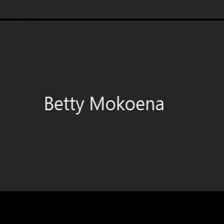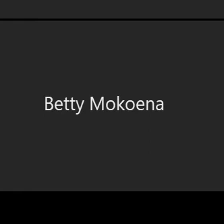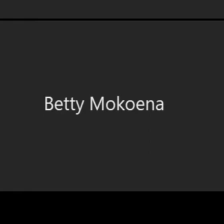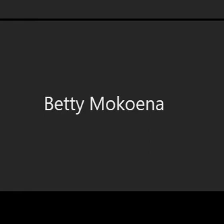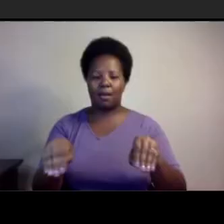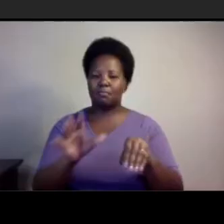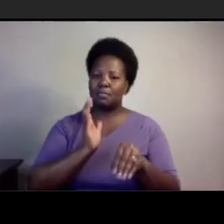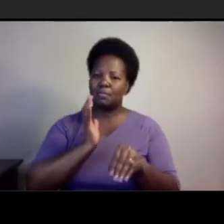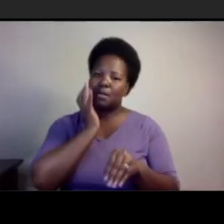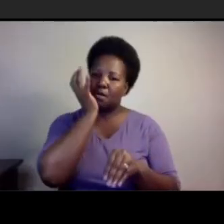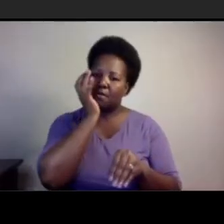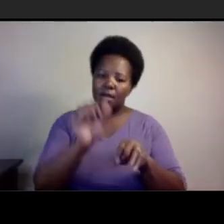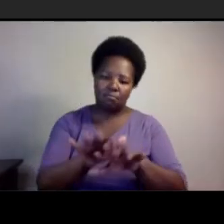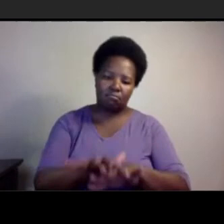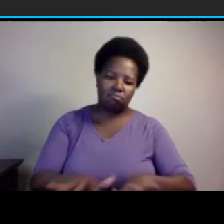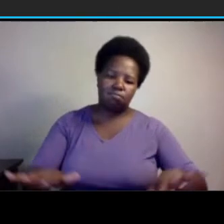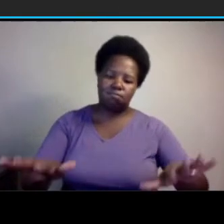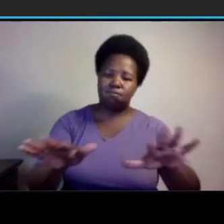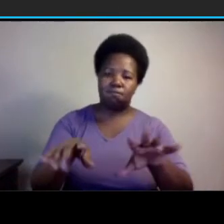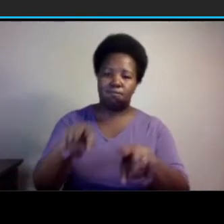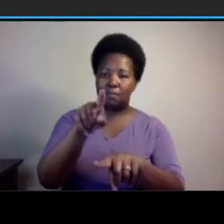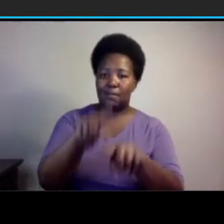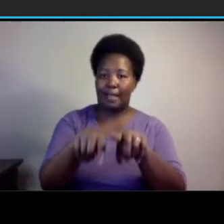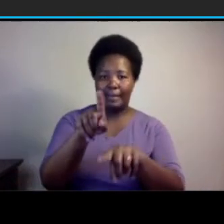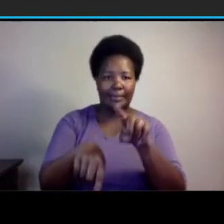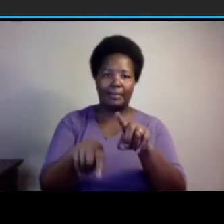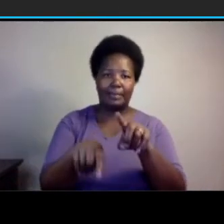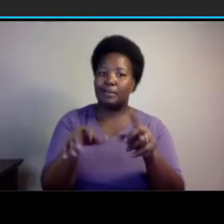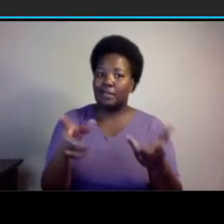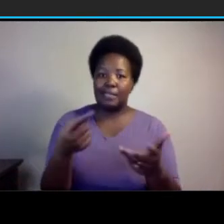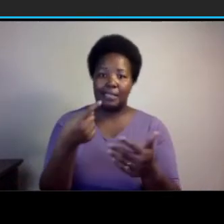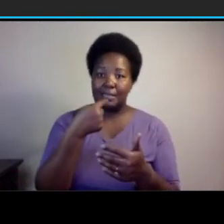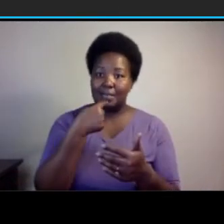close the lien of traffic to mow the grass or maintain the landscaping